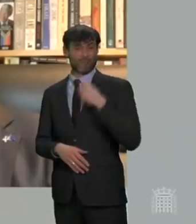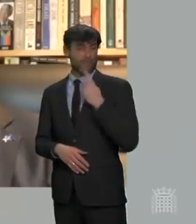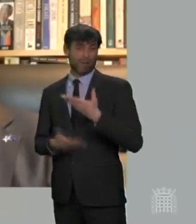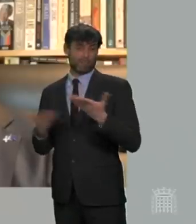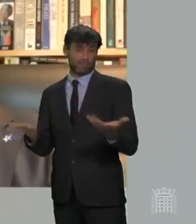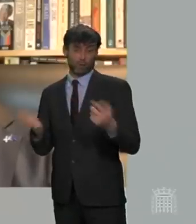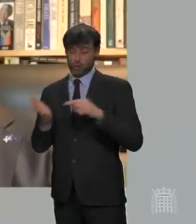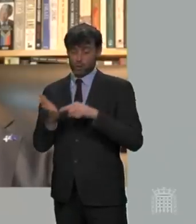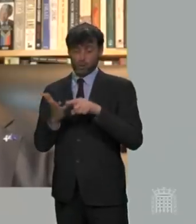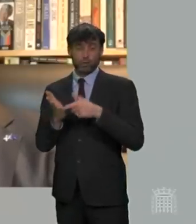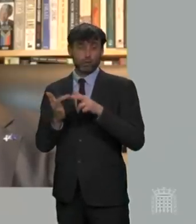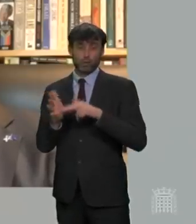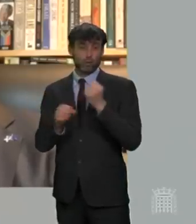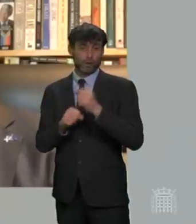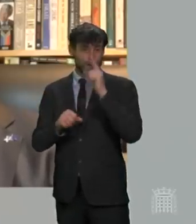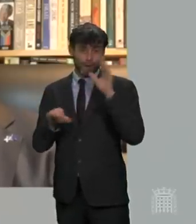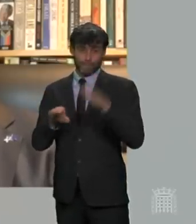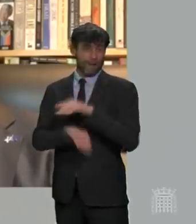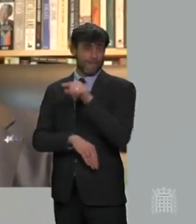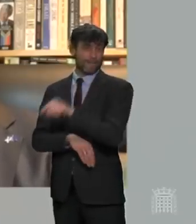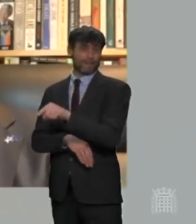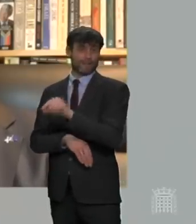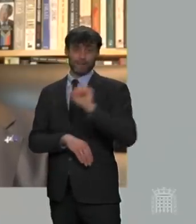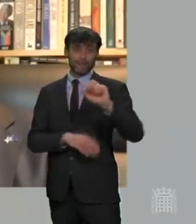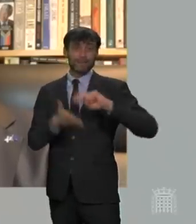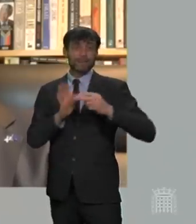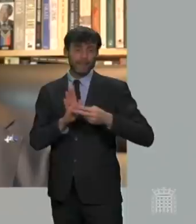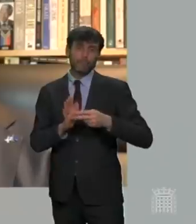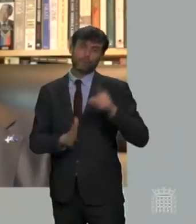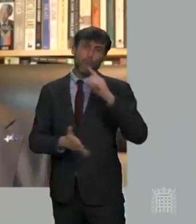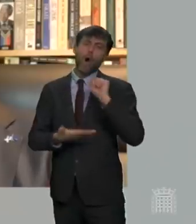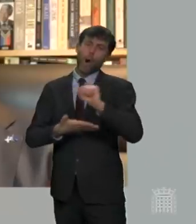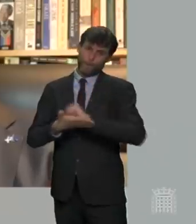what is necessary. Would the Prime Minister like to apologise to Anthony and countless hundreds of